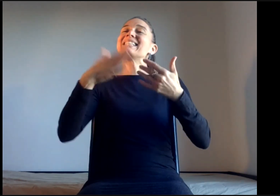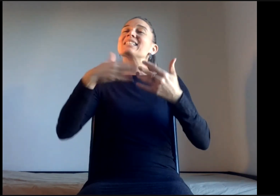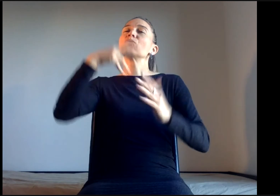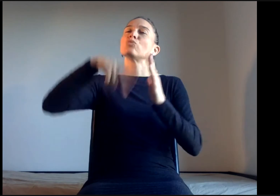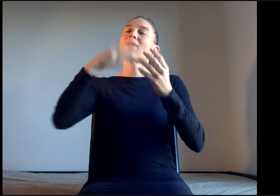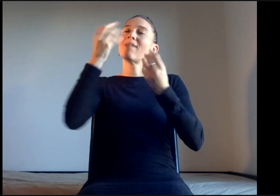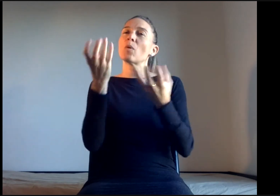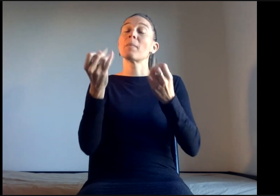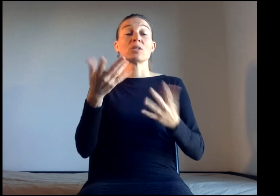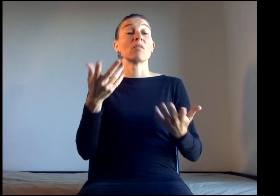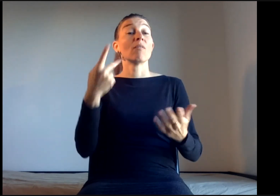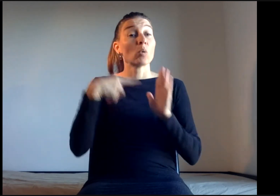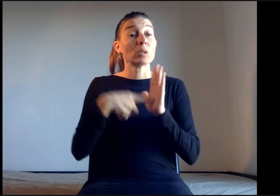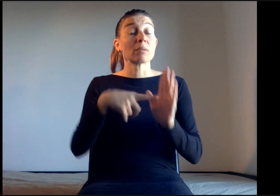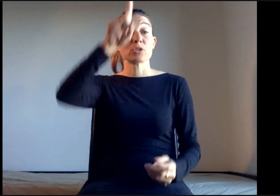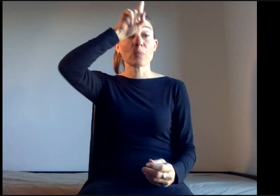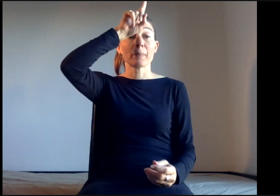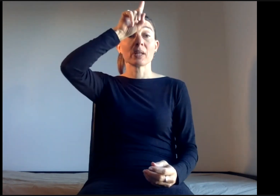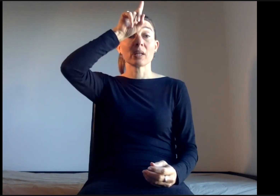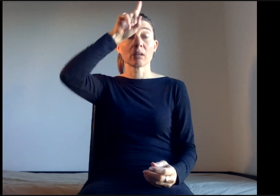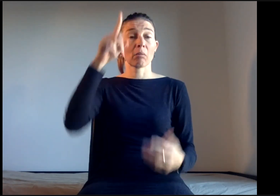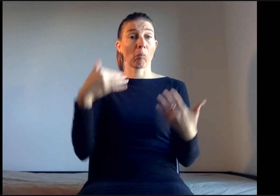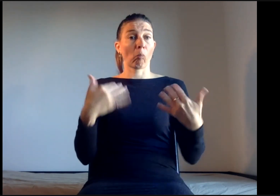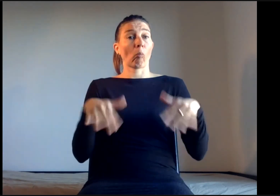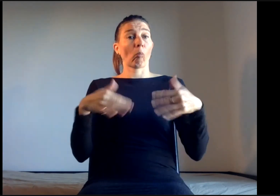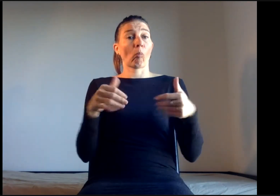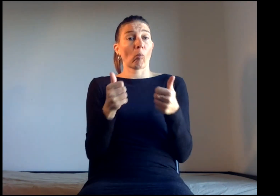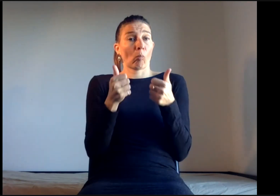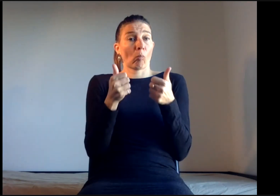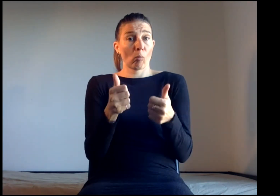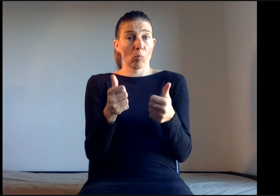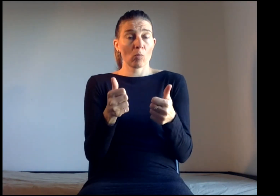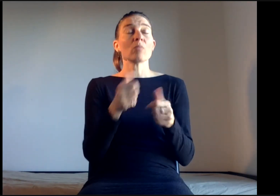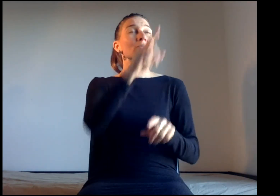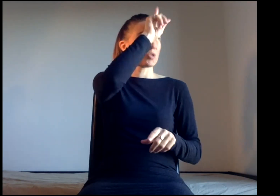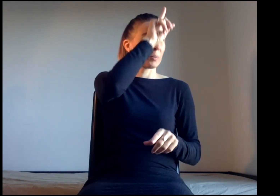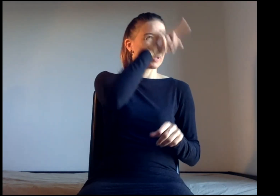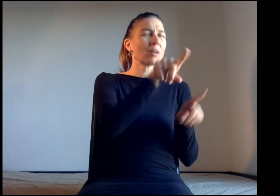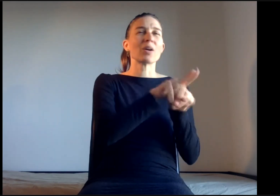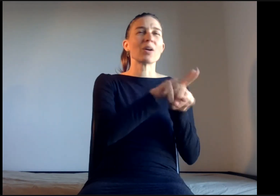I think namely the French government did quite a bit of good work on this